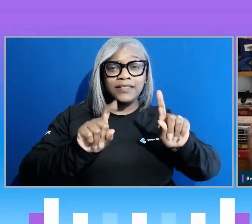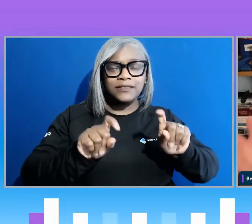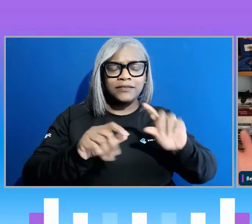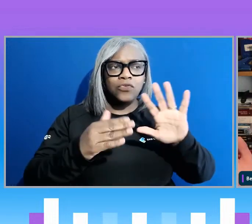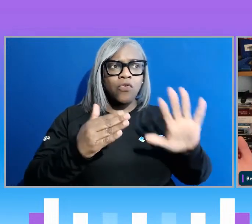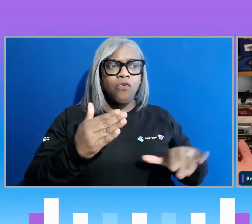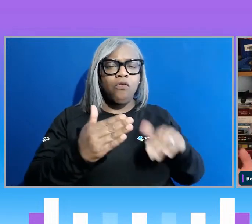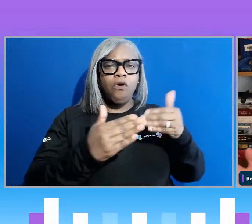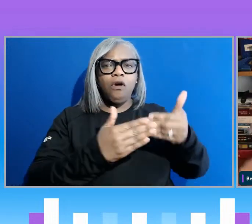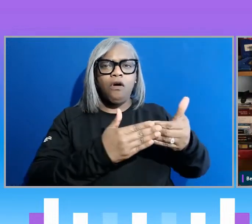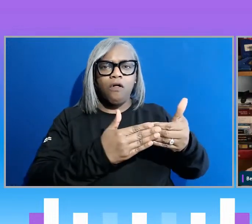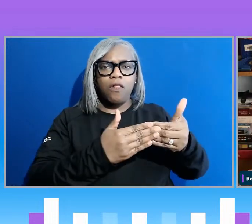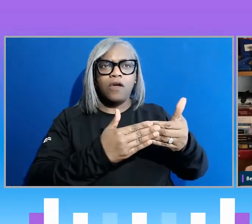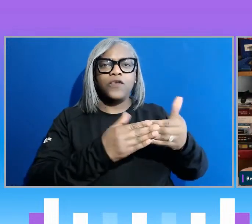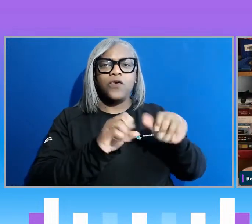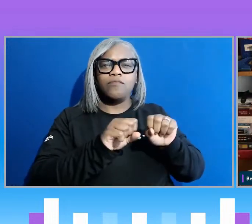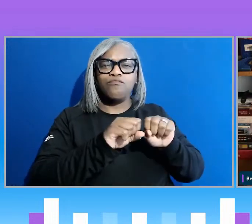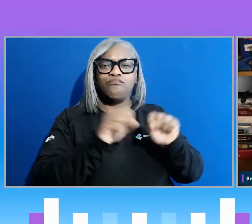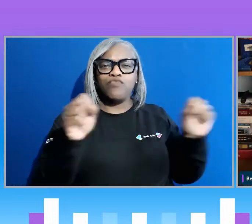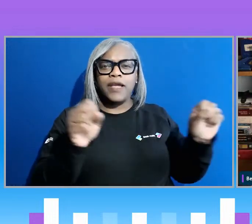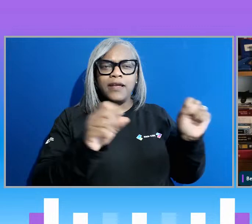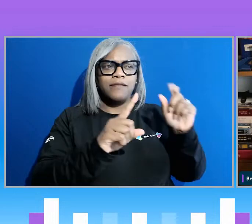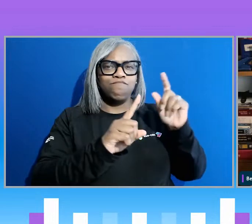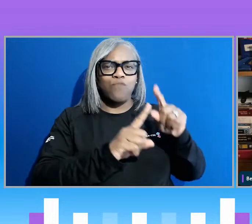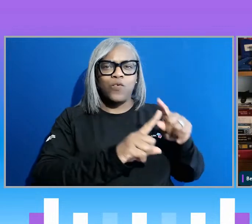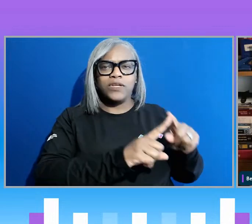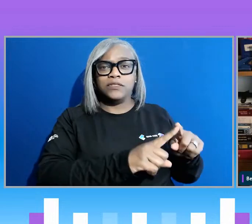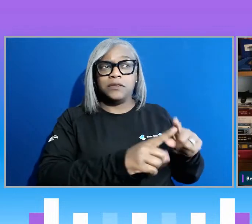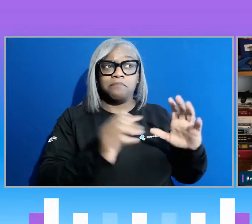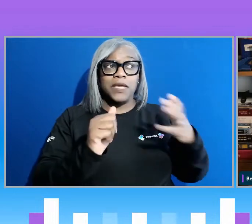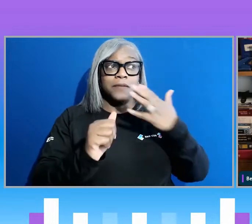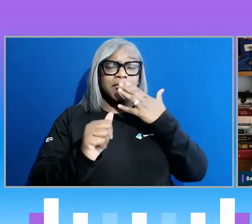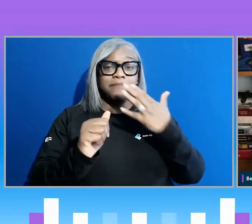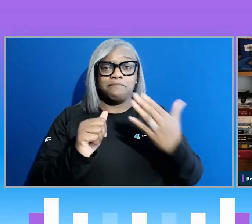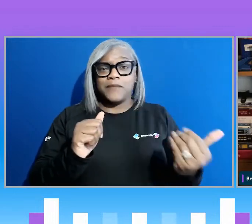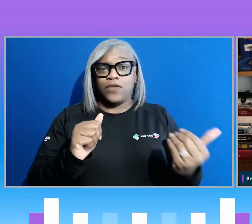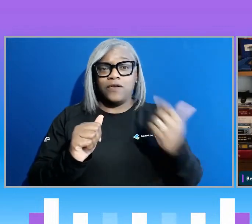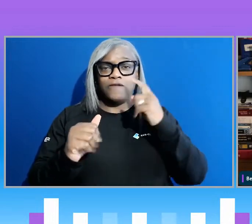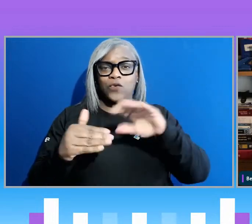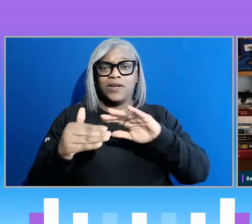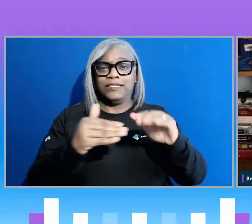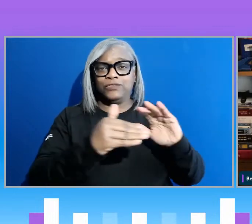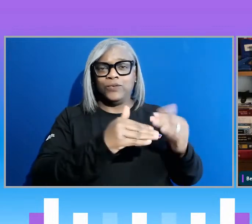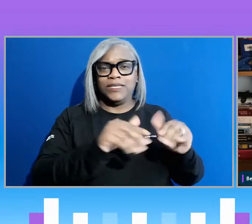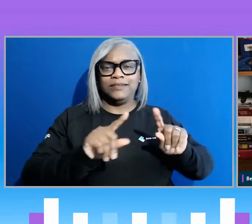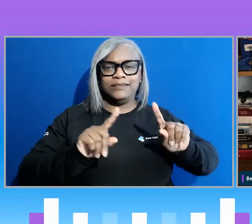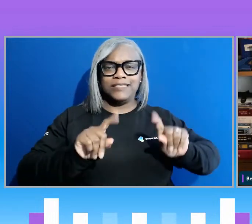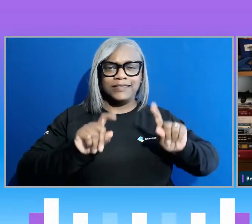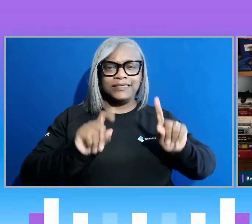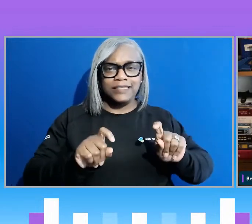example, all of your different breakpoints, that might be a better job for end to end testing because it would get